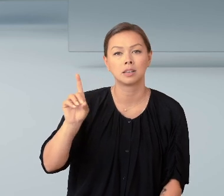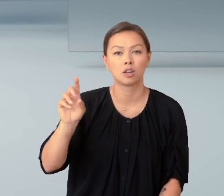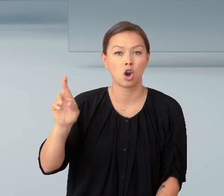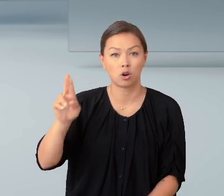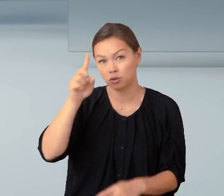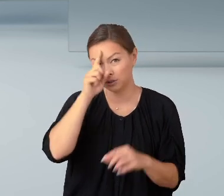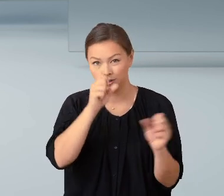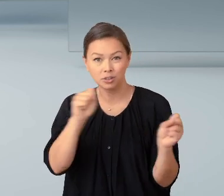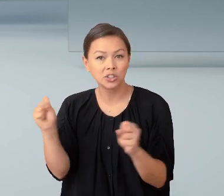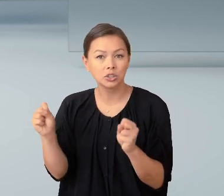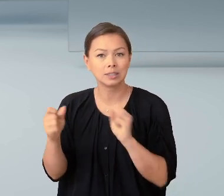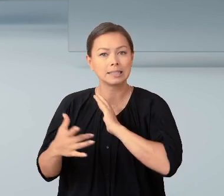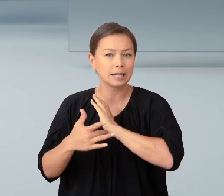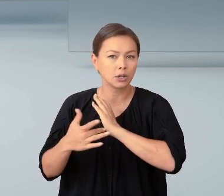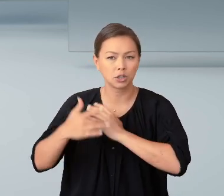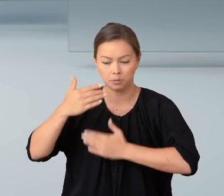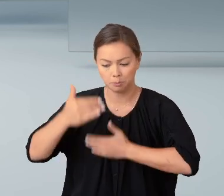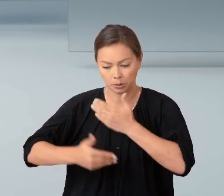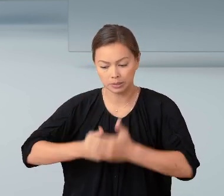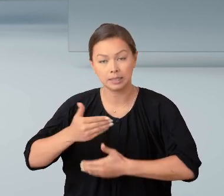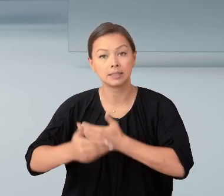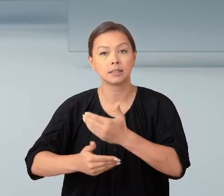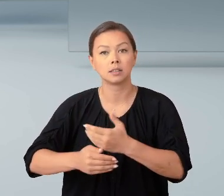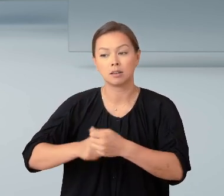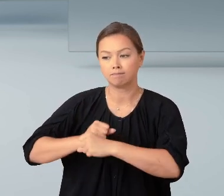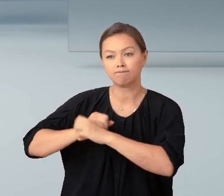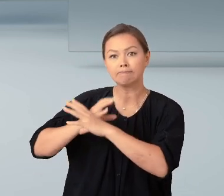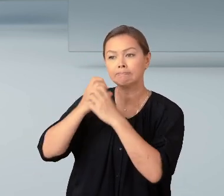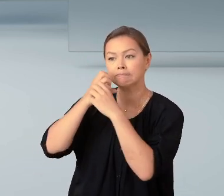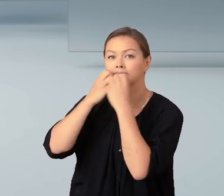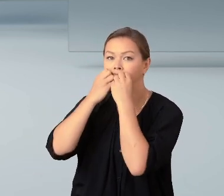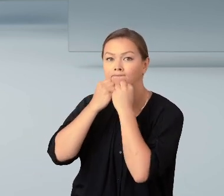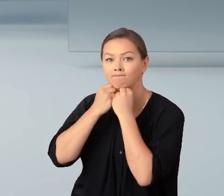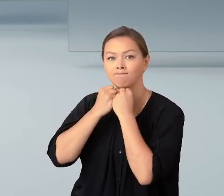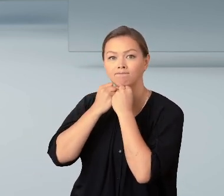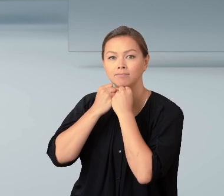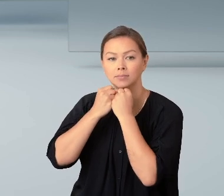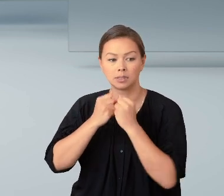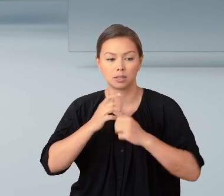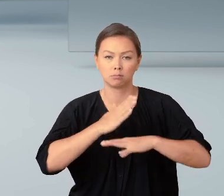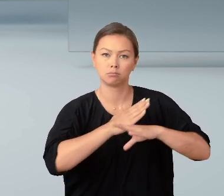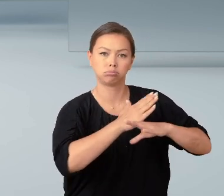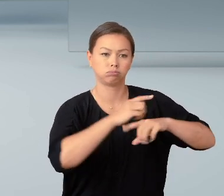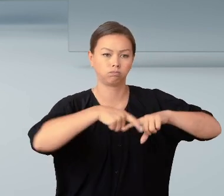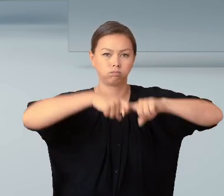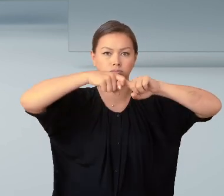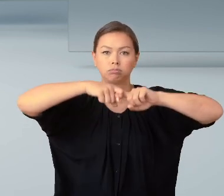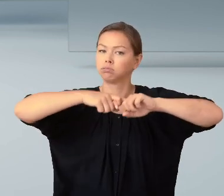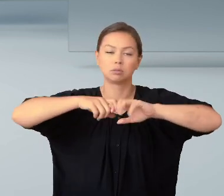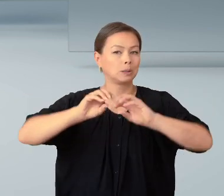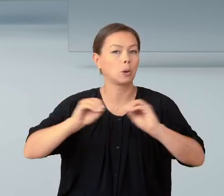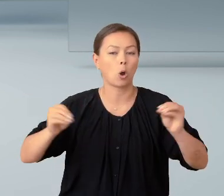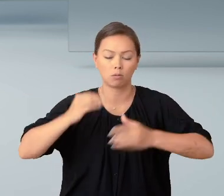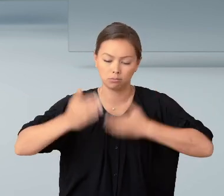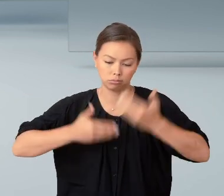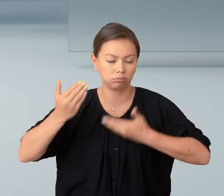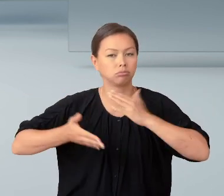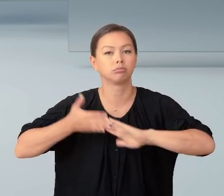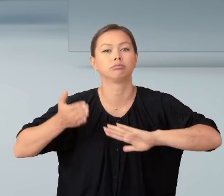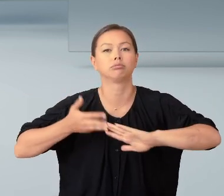technologies that minimize downtime and preserve important assets. Business Central uses the Azure cloud computing platform for its